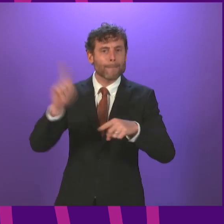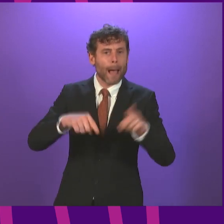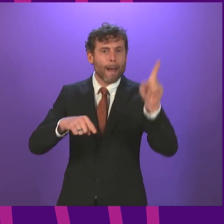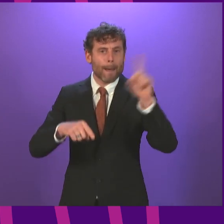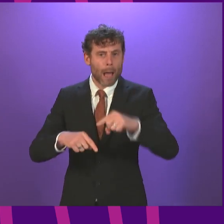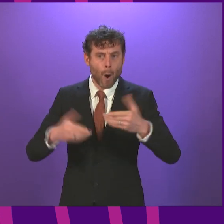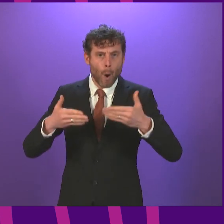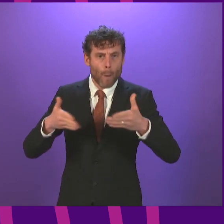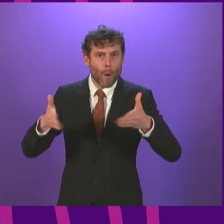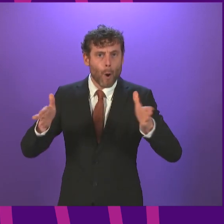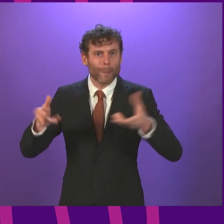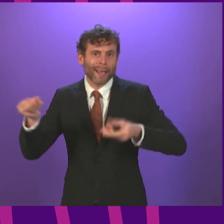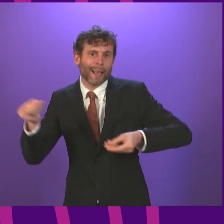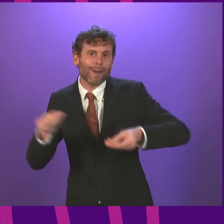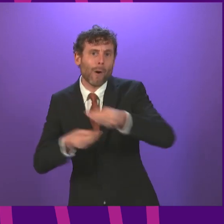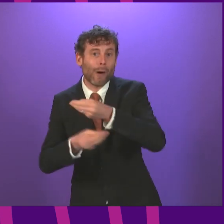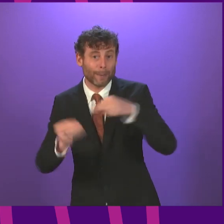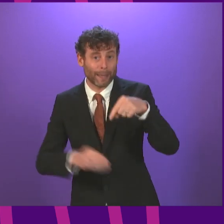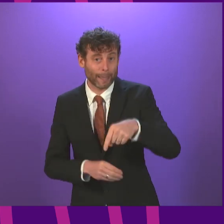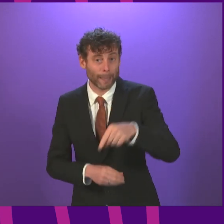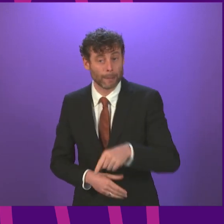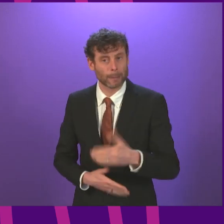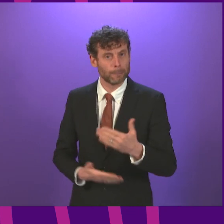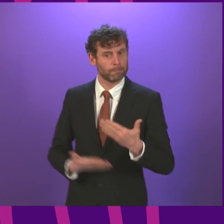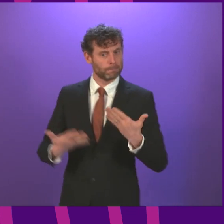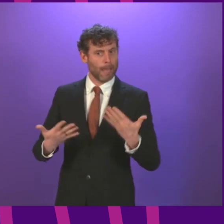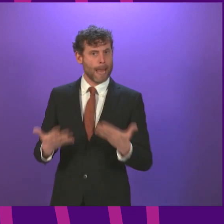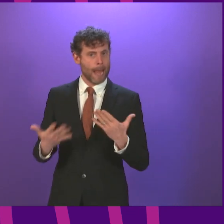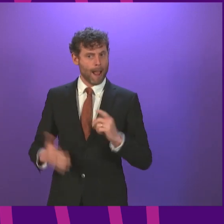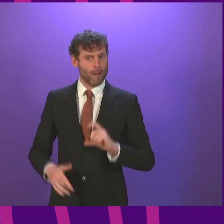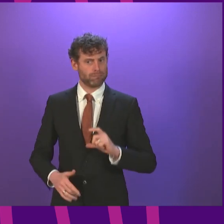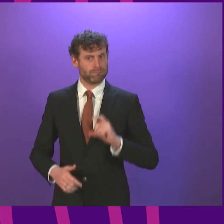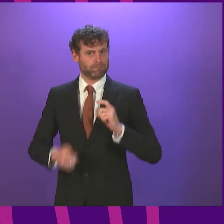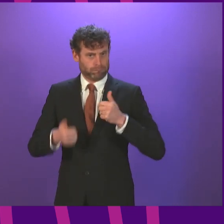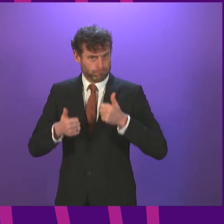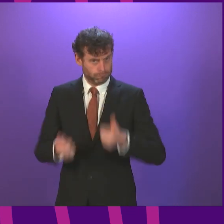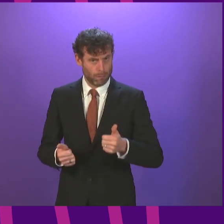Those plans will take account of the positive news that we see at the moment, but they will